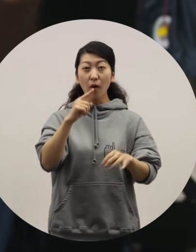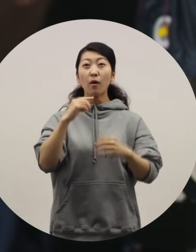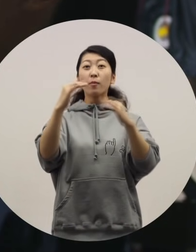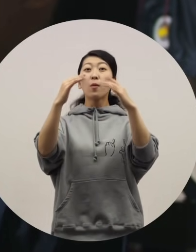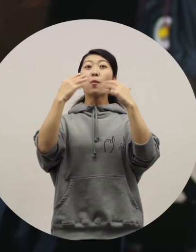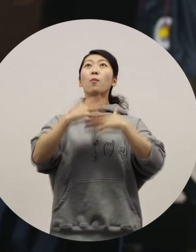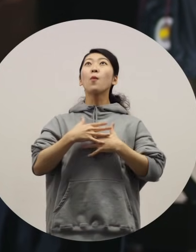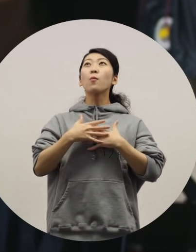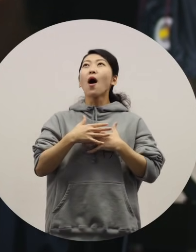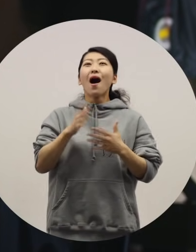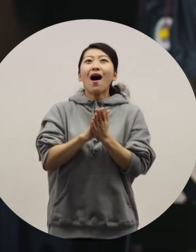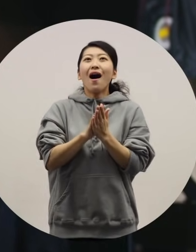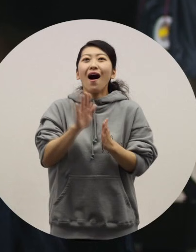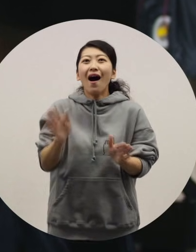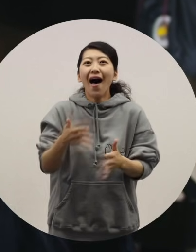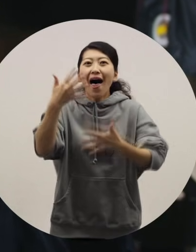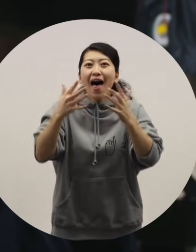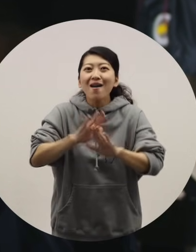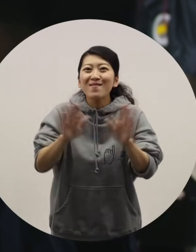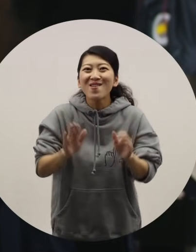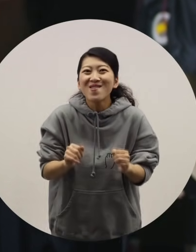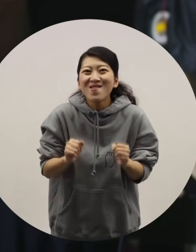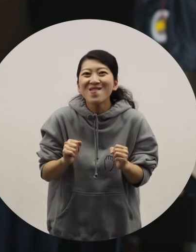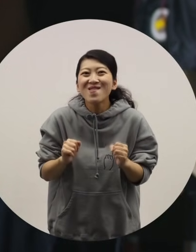When I see them, I feel as though a good movie is about to start.